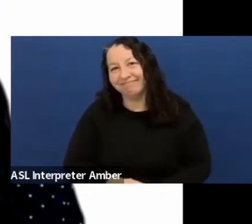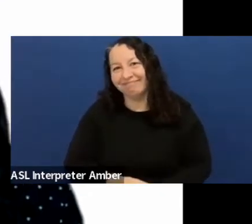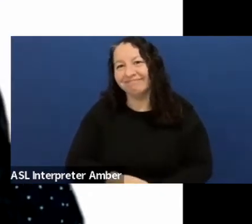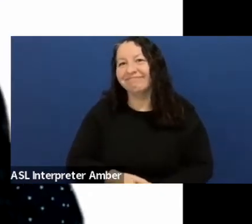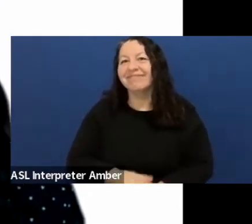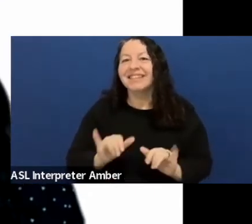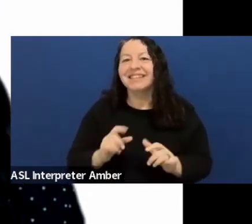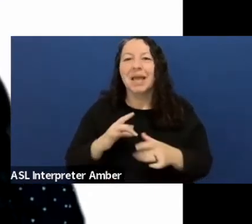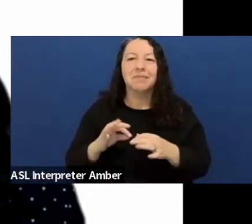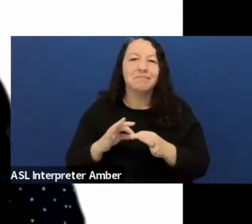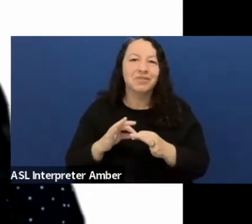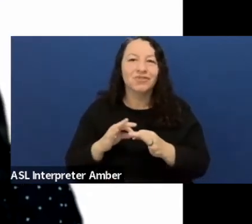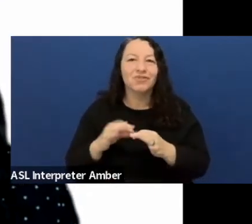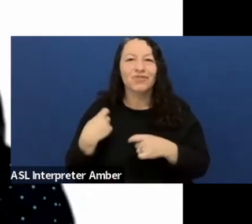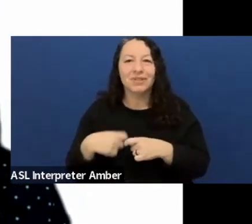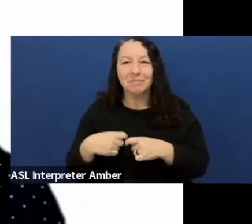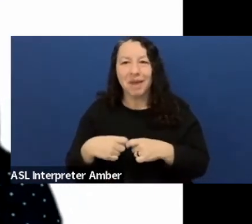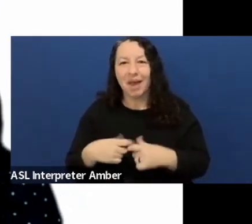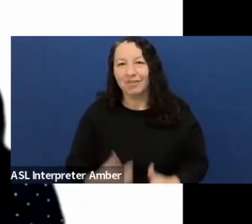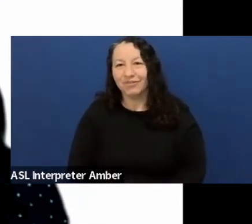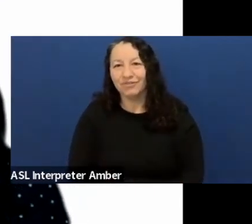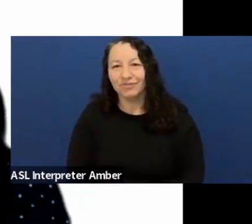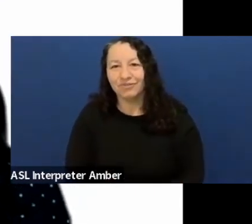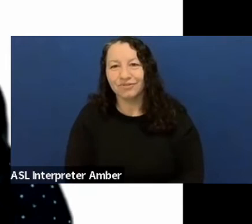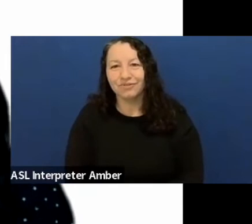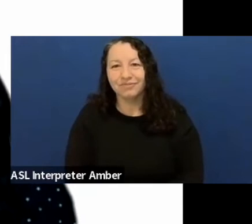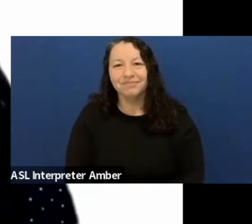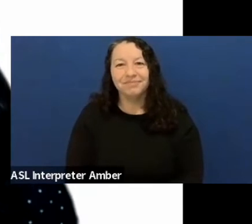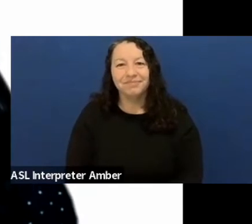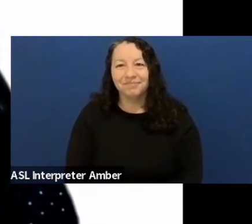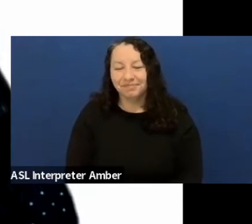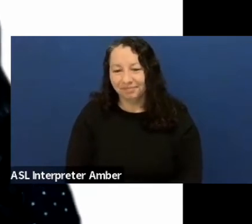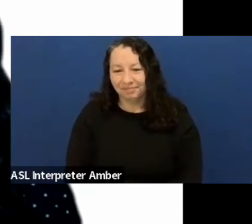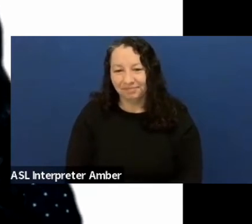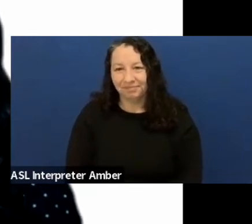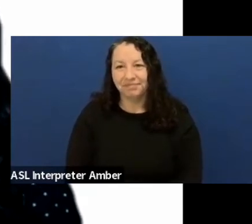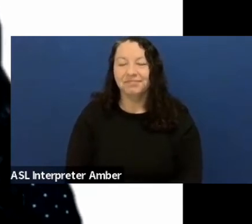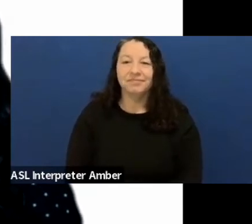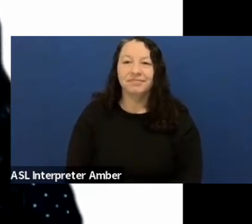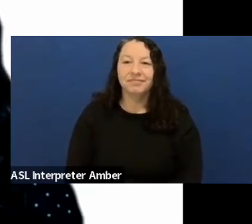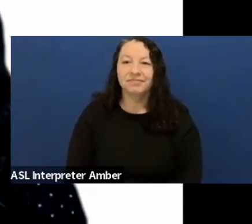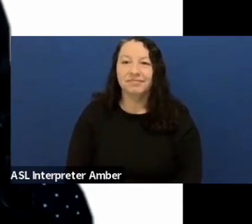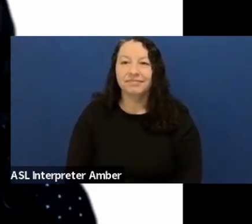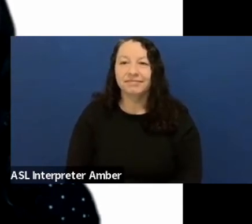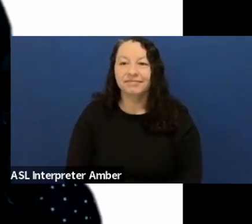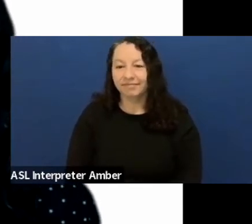Hola bienvenidos a todos. Vamos a empezar. Vamos a dar unos minutos antes de comenzar